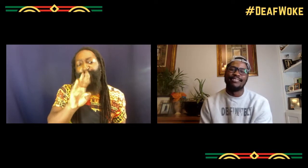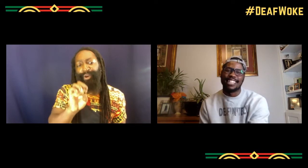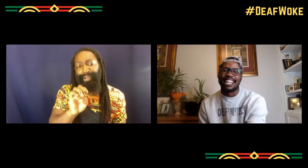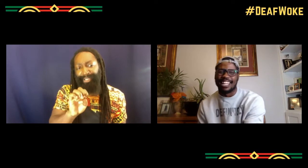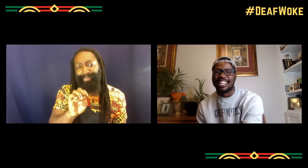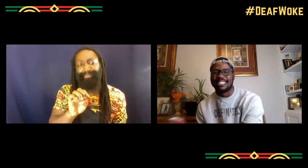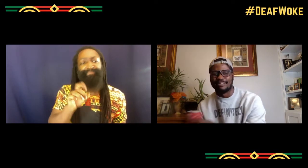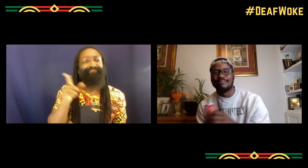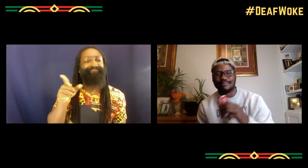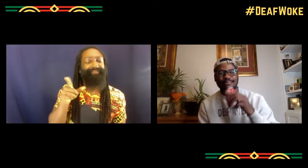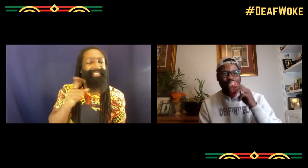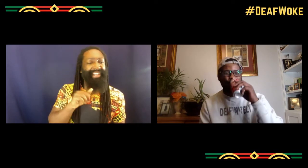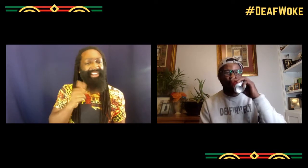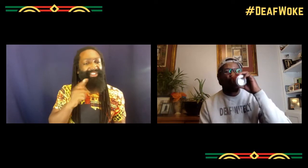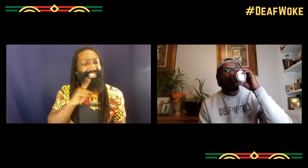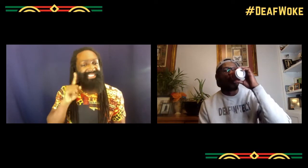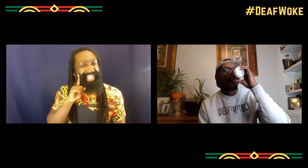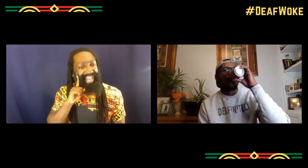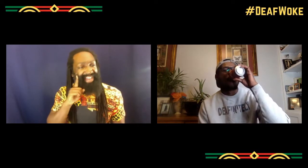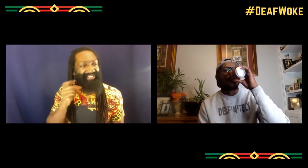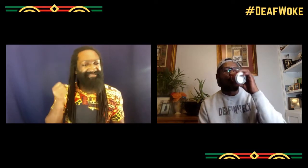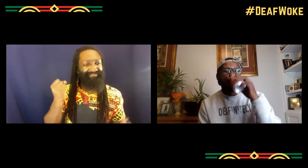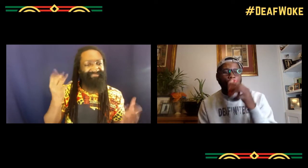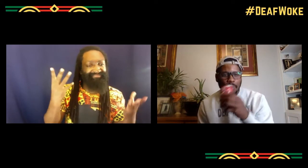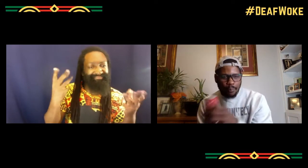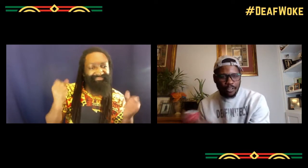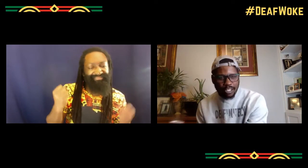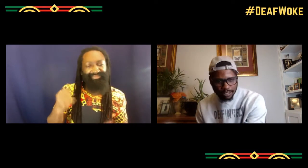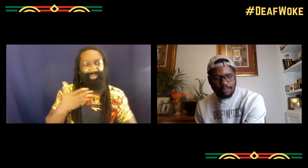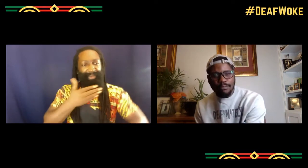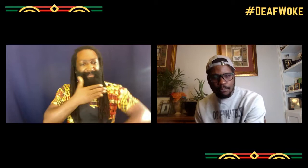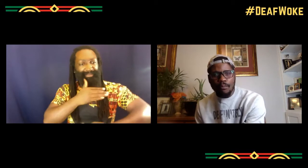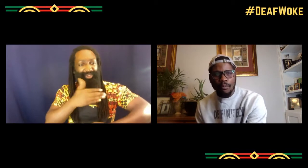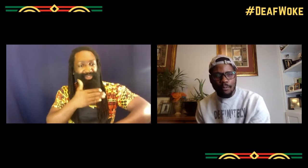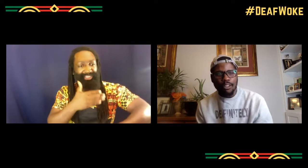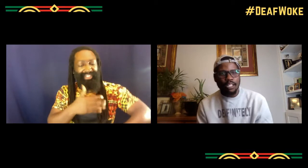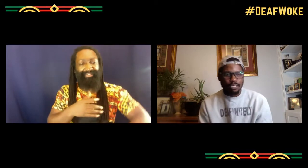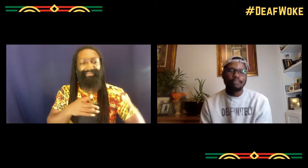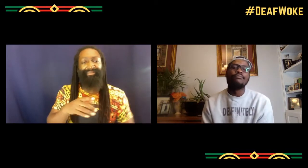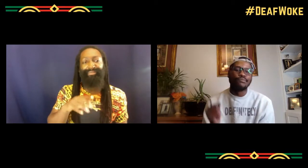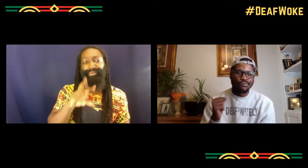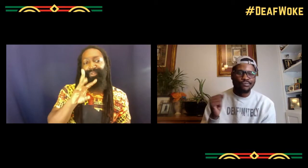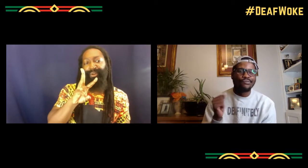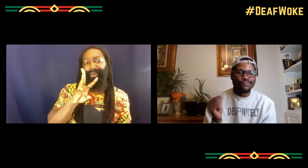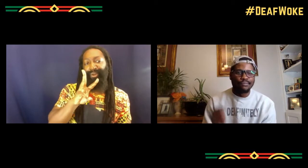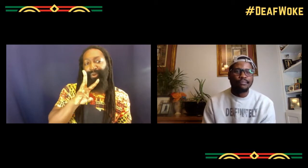Sign? Yeah, sign. Yeah. Deaf and signs musician.